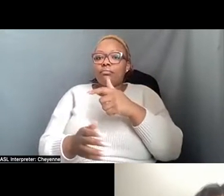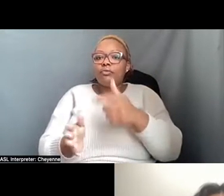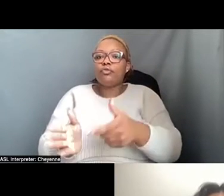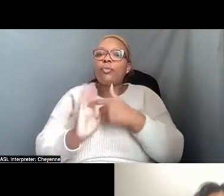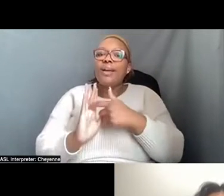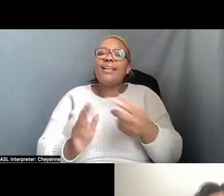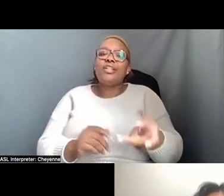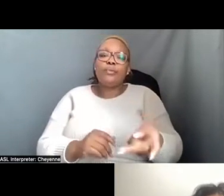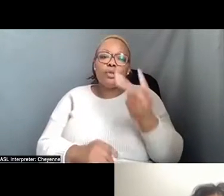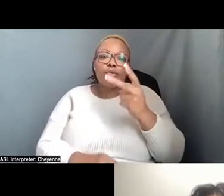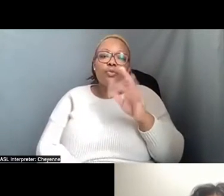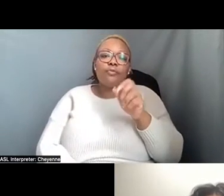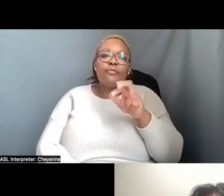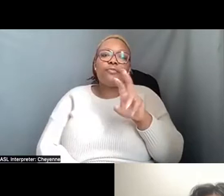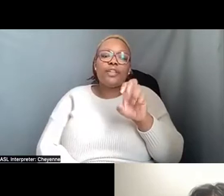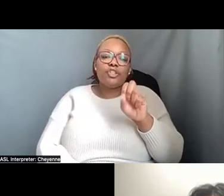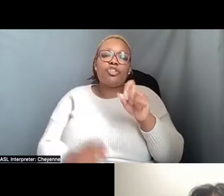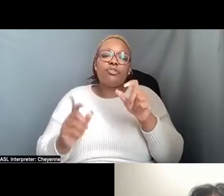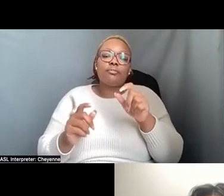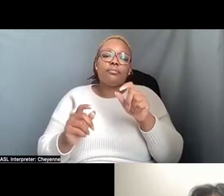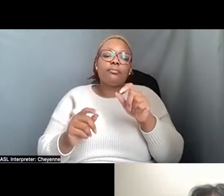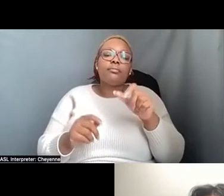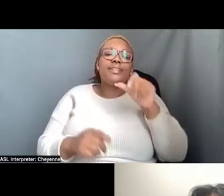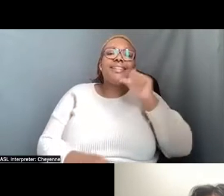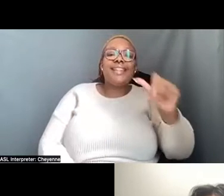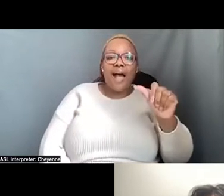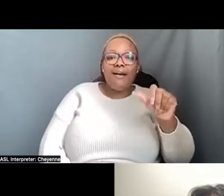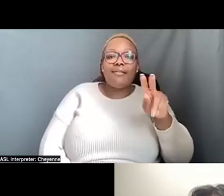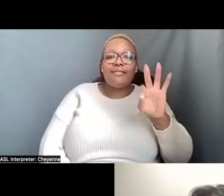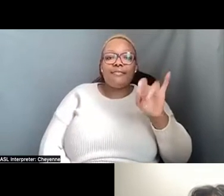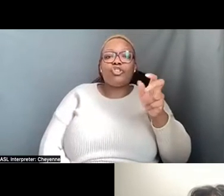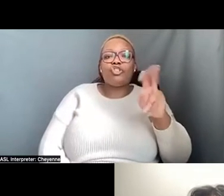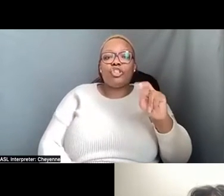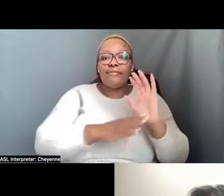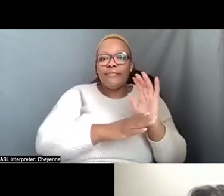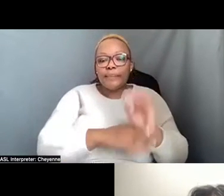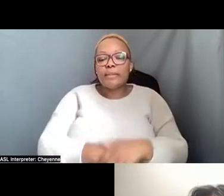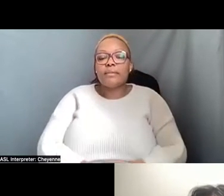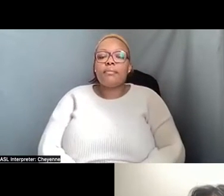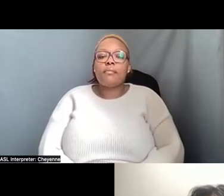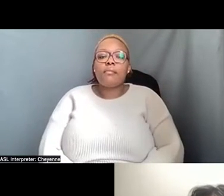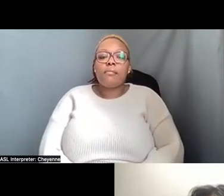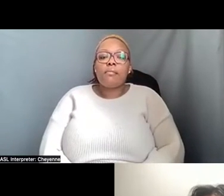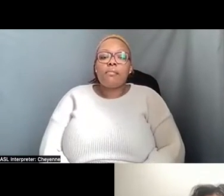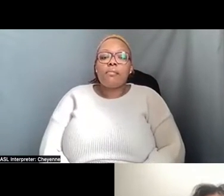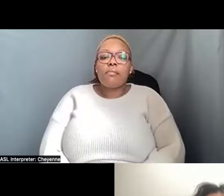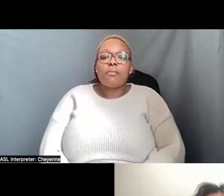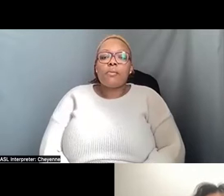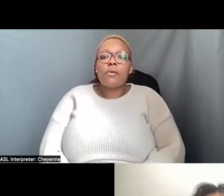They have to be two feature length non-fiction films.